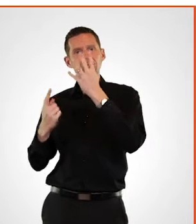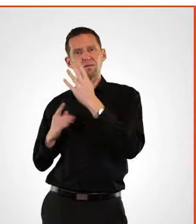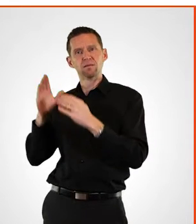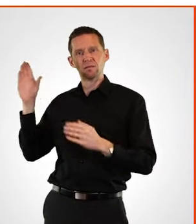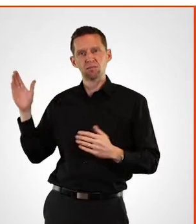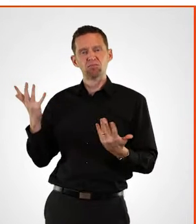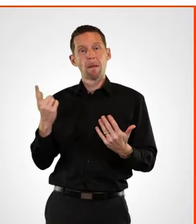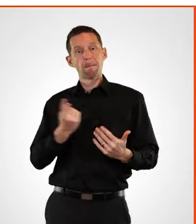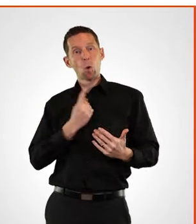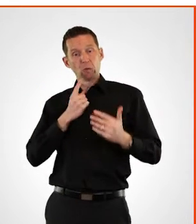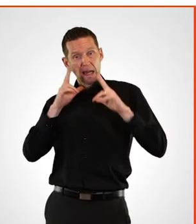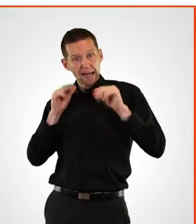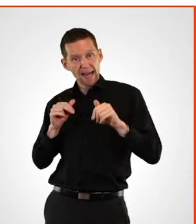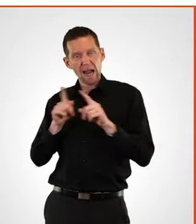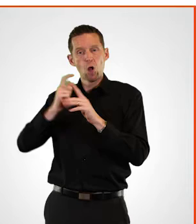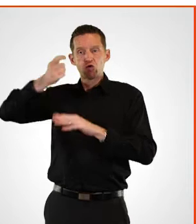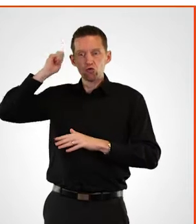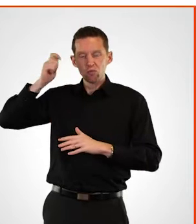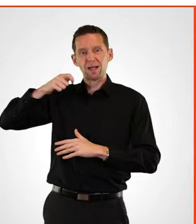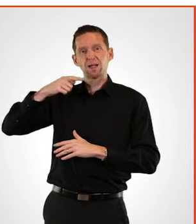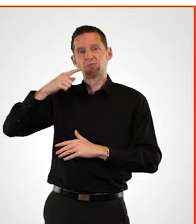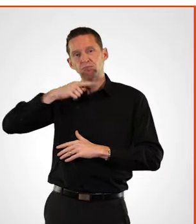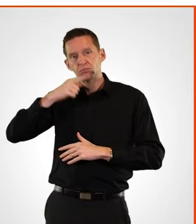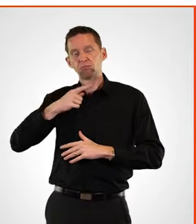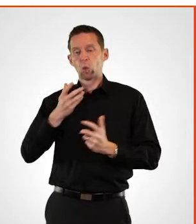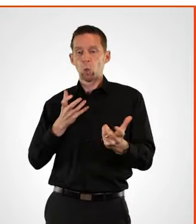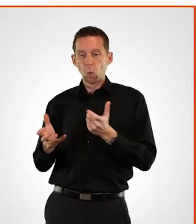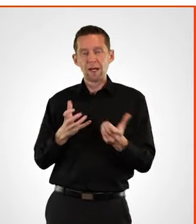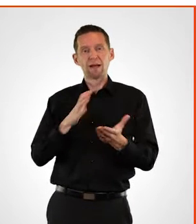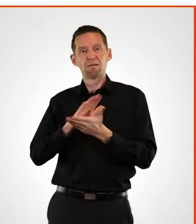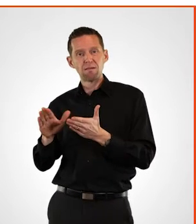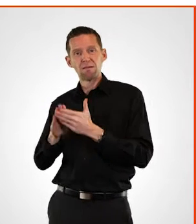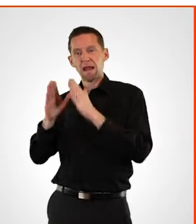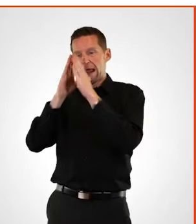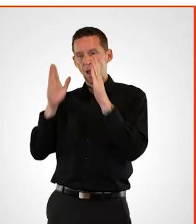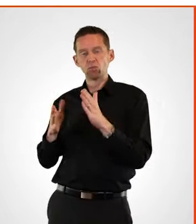and they look at things such as personal care, grooming, cooking, dining, housekeeping and shopping.